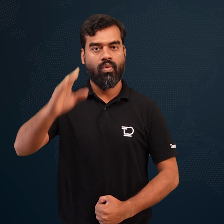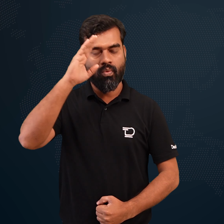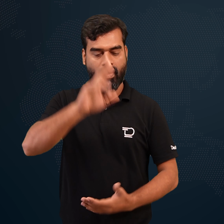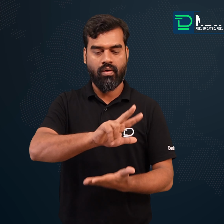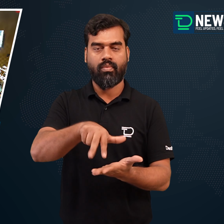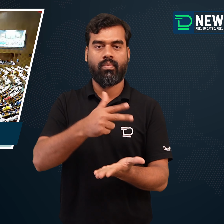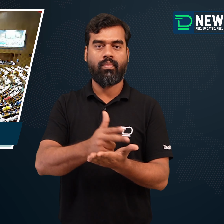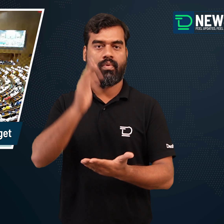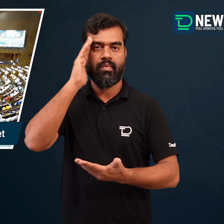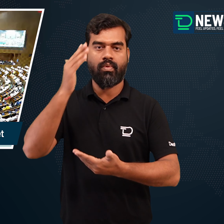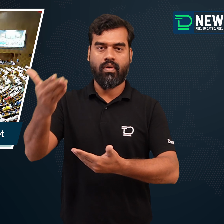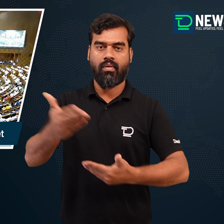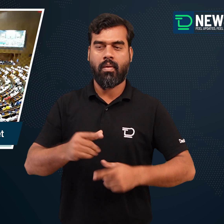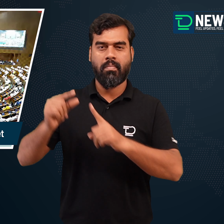Hi, welcome to Deaf Talks News.